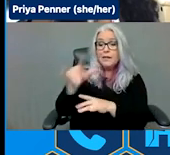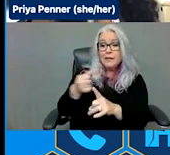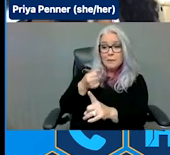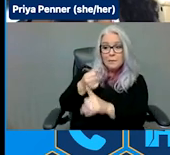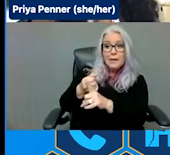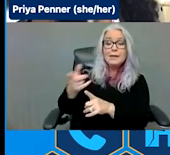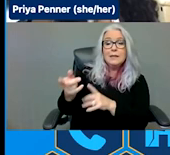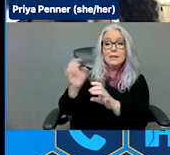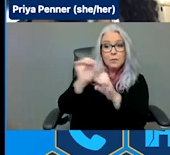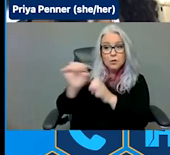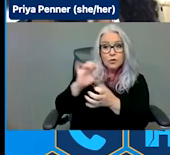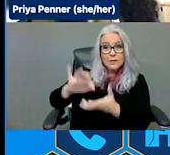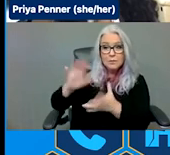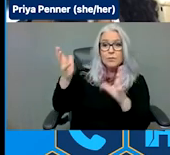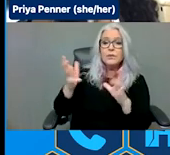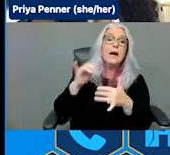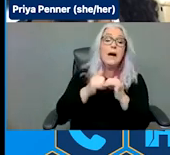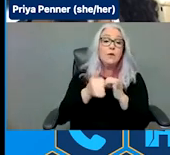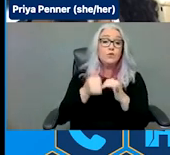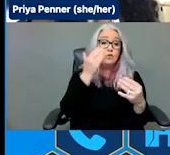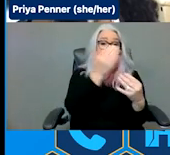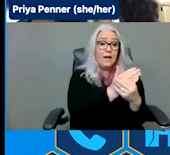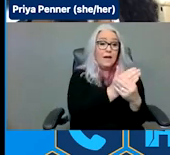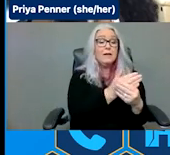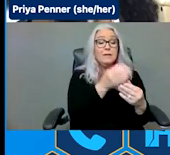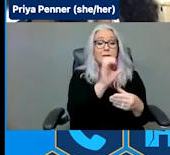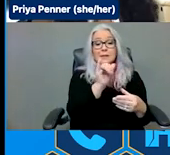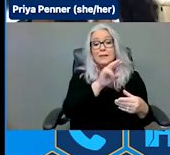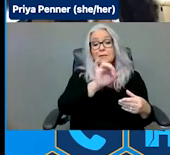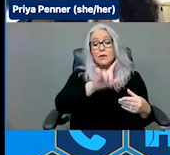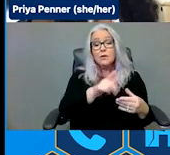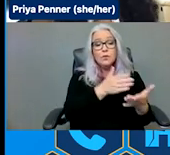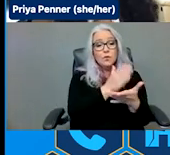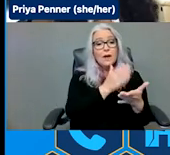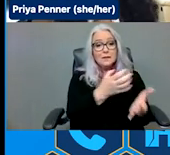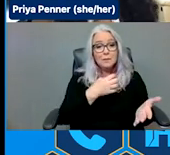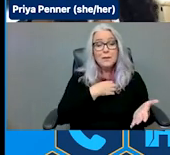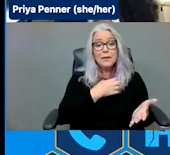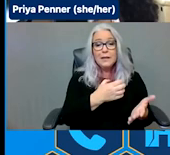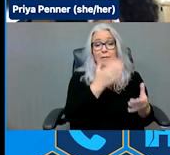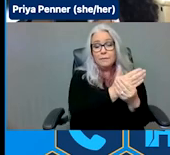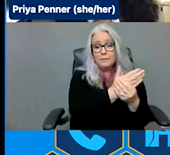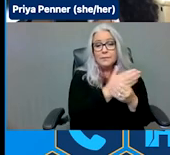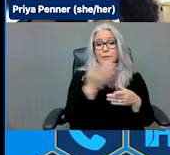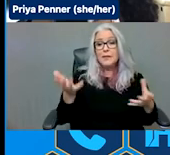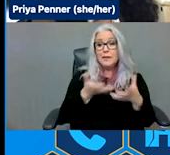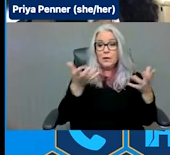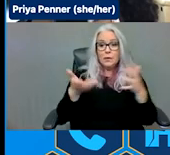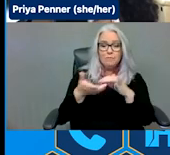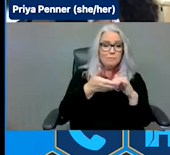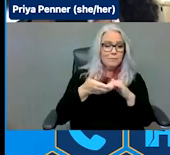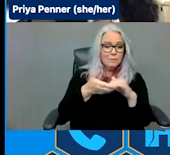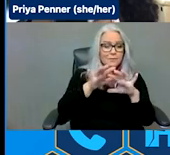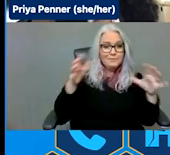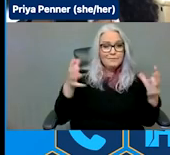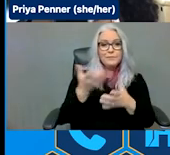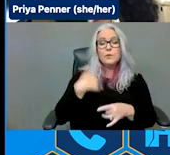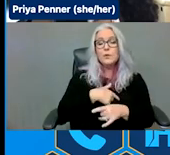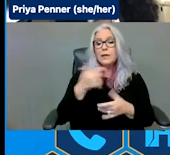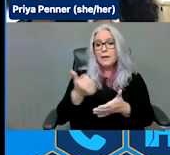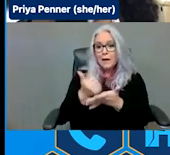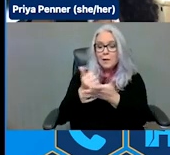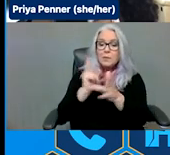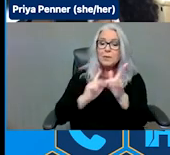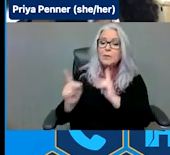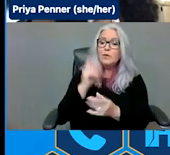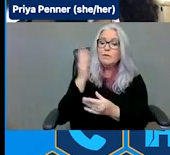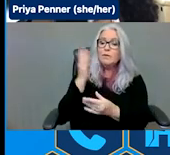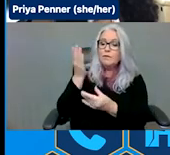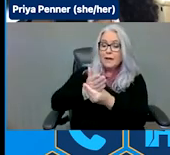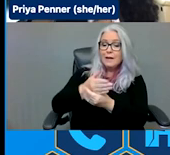disasters and emergency, "How